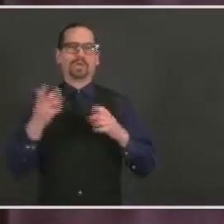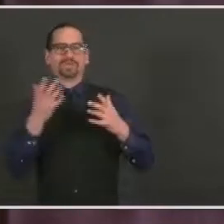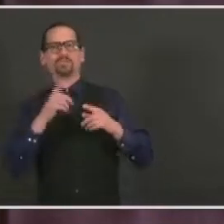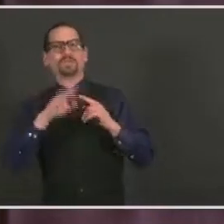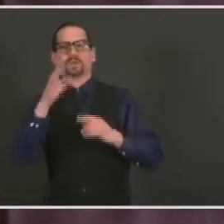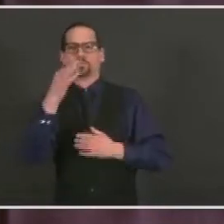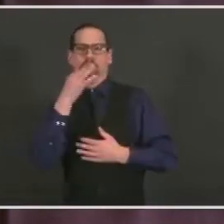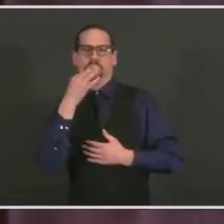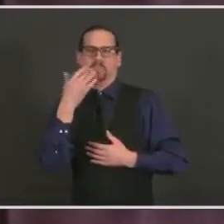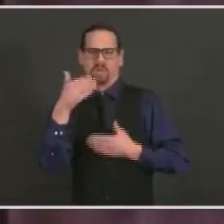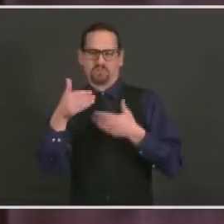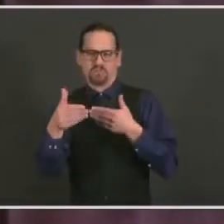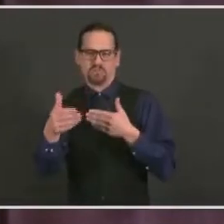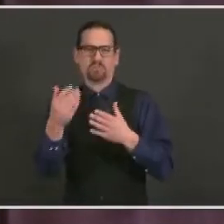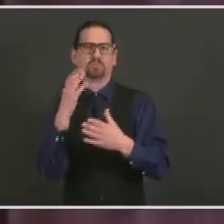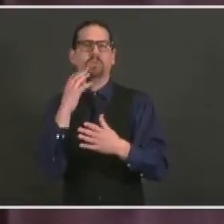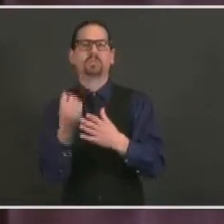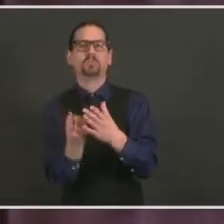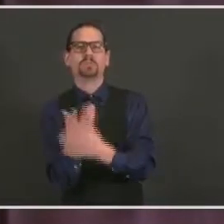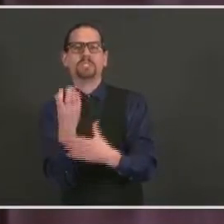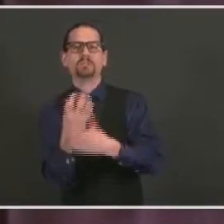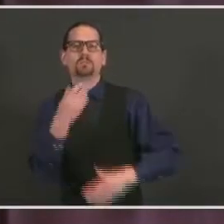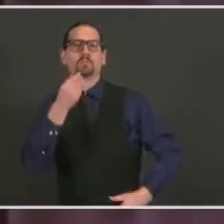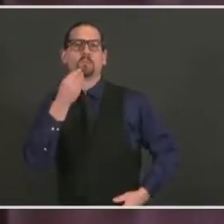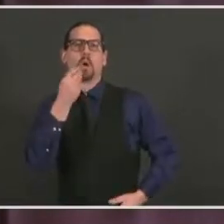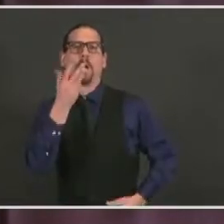WANTED TO. THERE WILL BE MORE OPPORTUNITIES TO BE ABLE TO DO